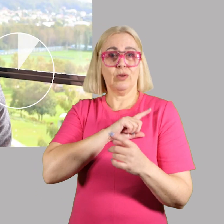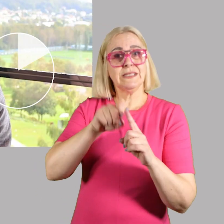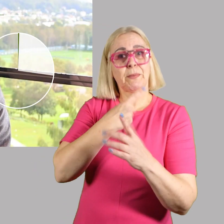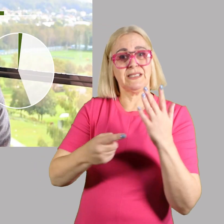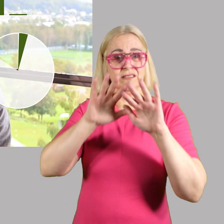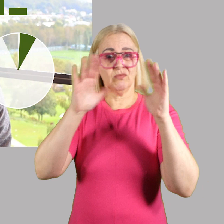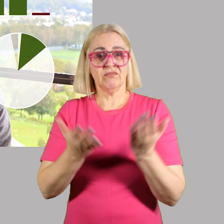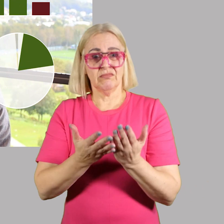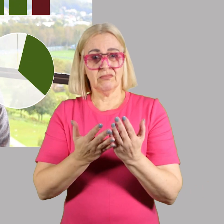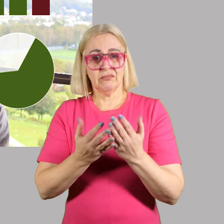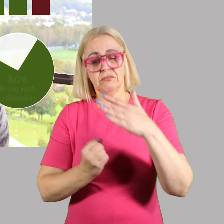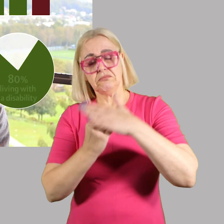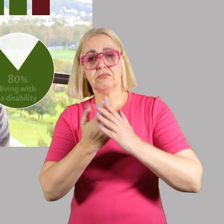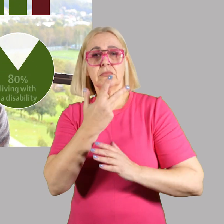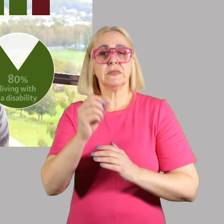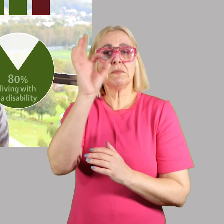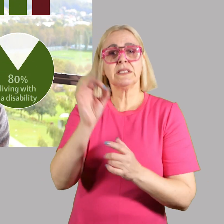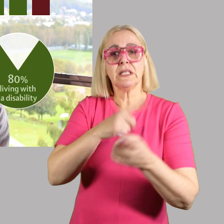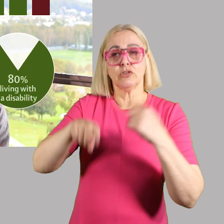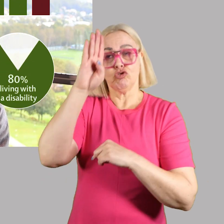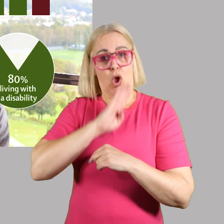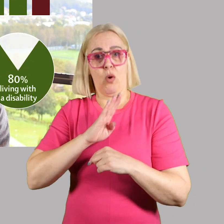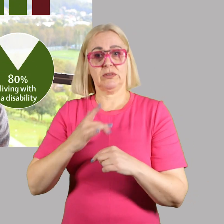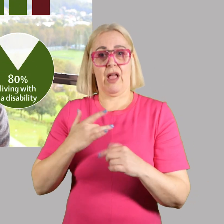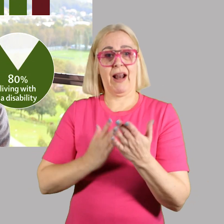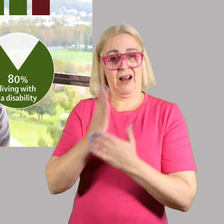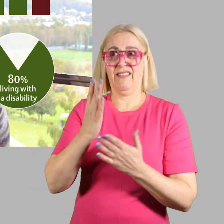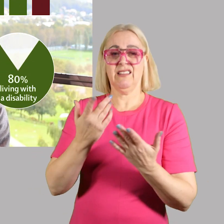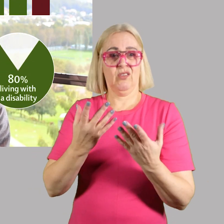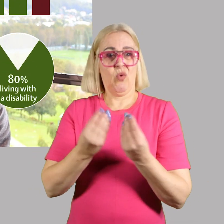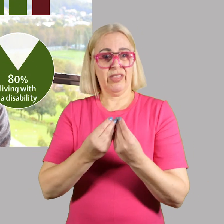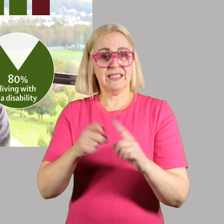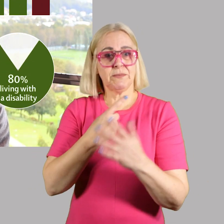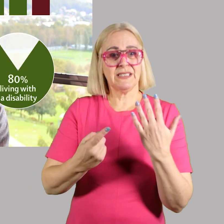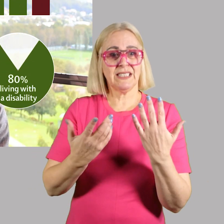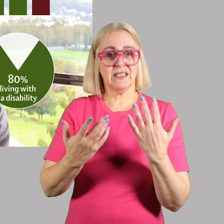with up to 80% of stroke survivors living with a disability. Stroke rehabilitation seeks to